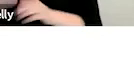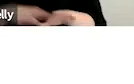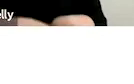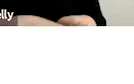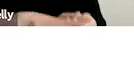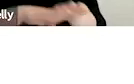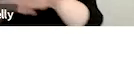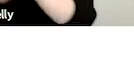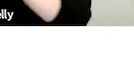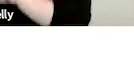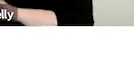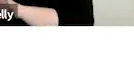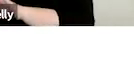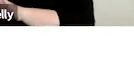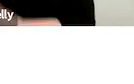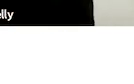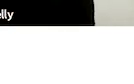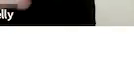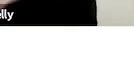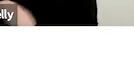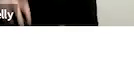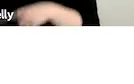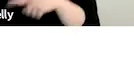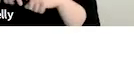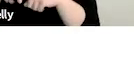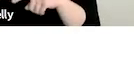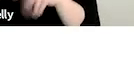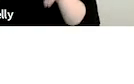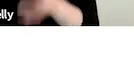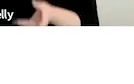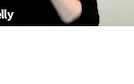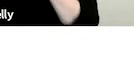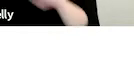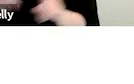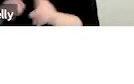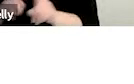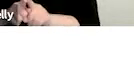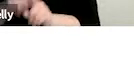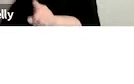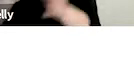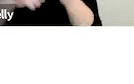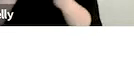were expected to learn in the same way. So the use of UDL means that that can absolutely change